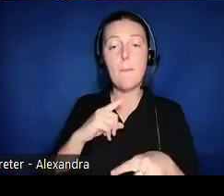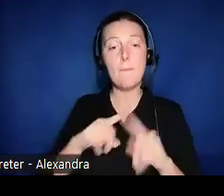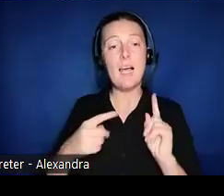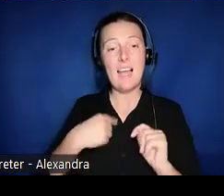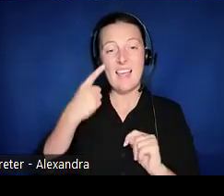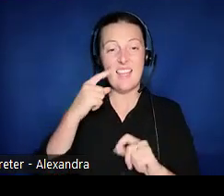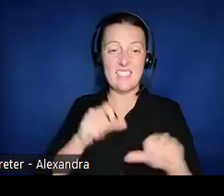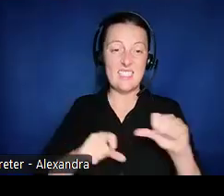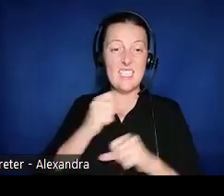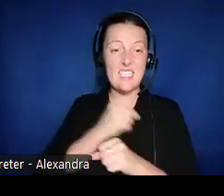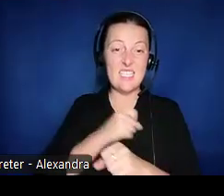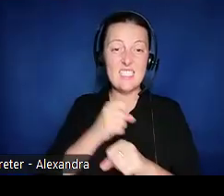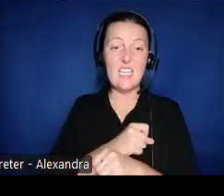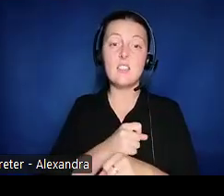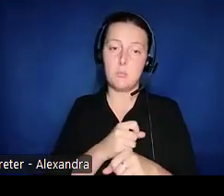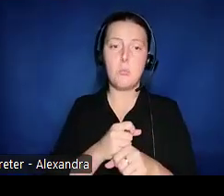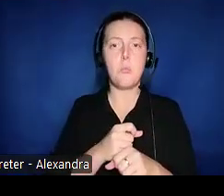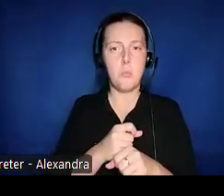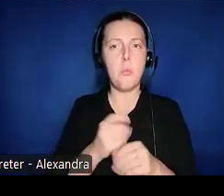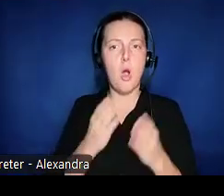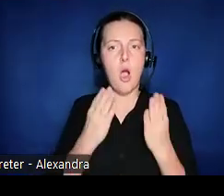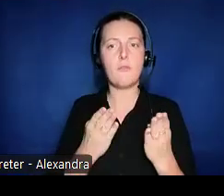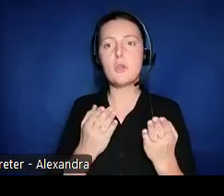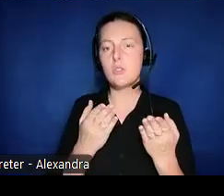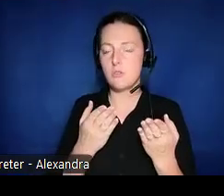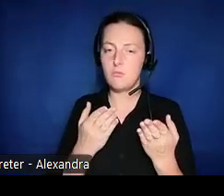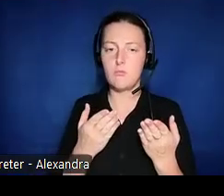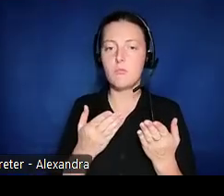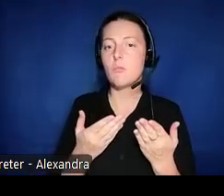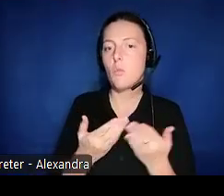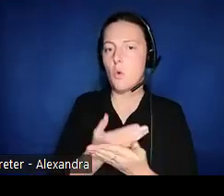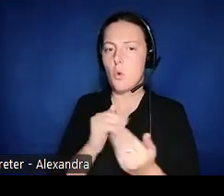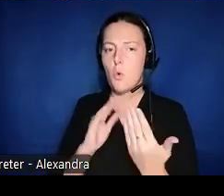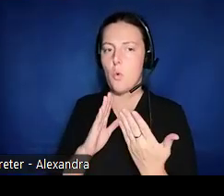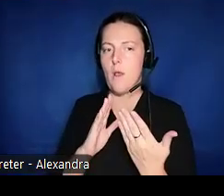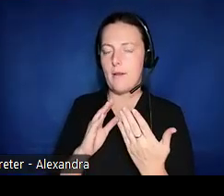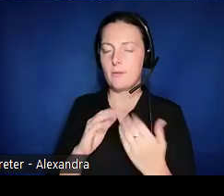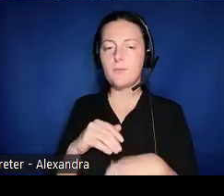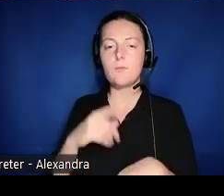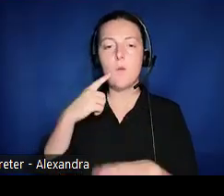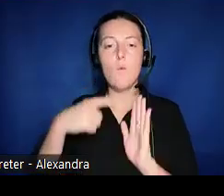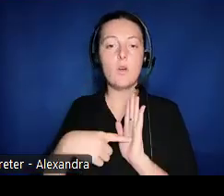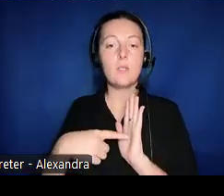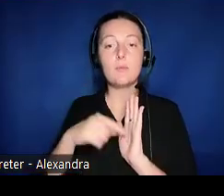find different definitions of uh what productive behavior is statistics is still the correct tool